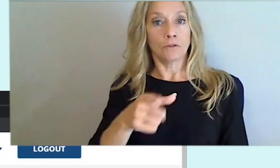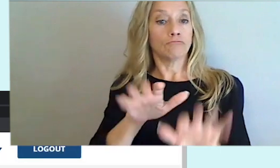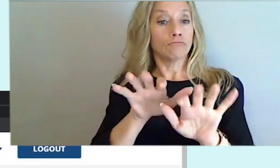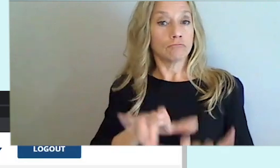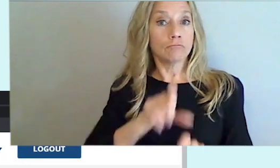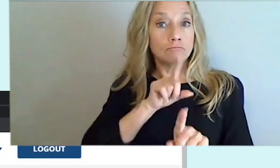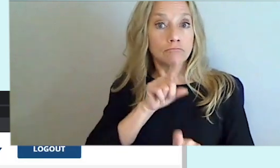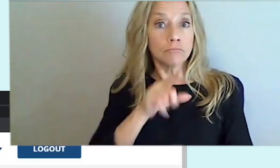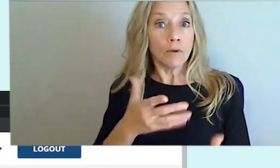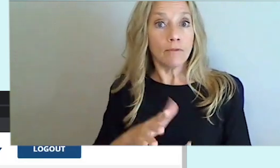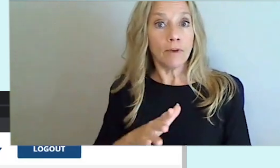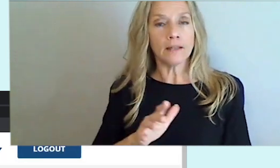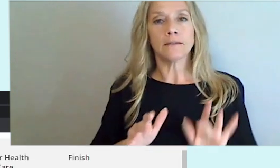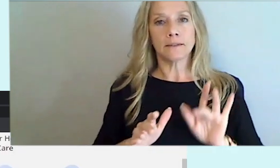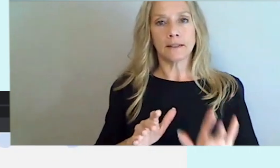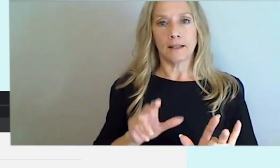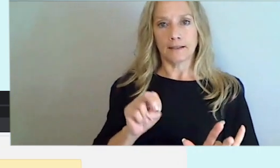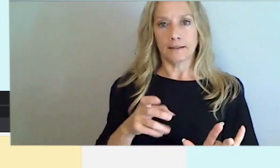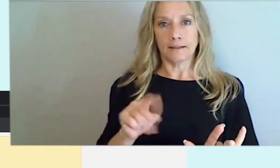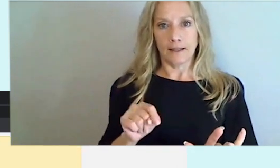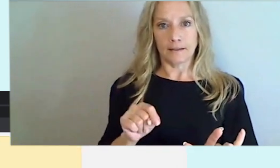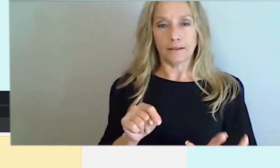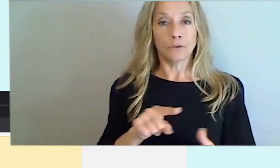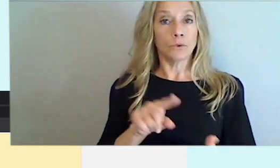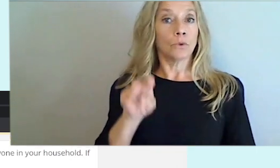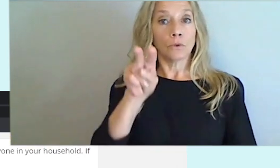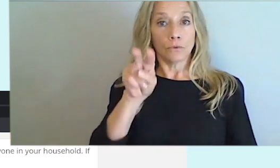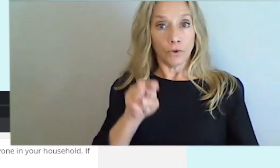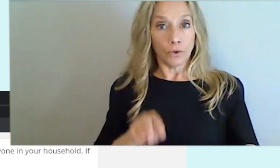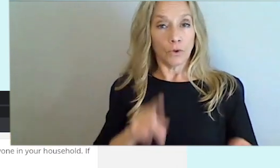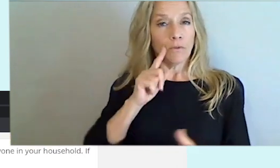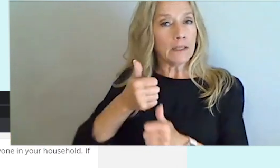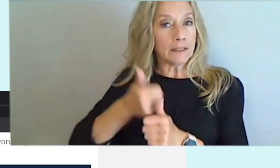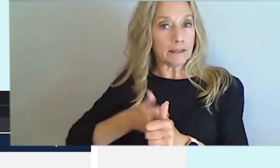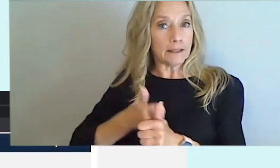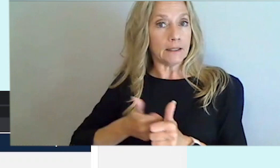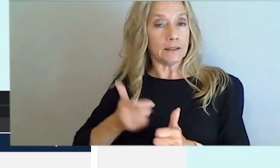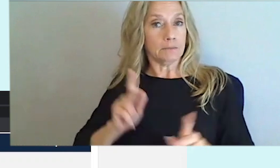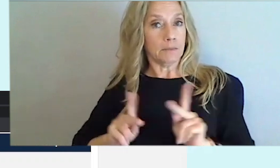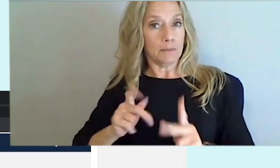Once a review has been completed for everyone in the household, you can move forward with the renewal.